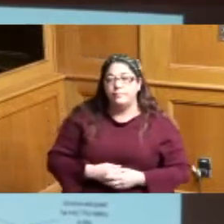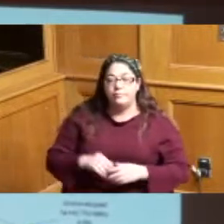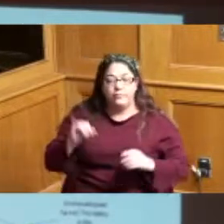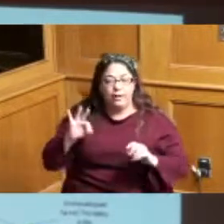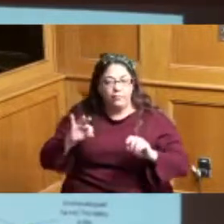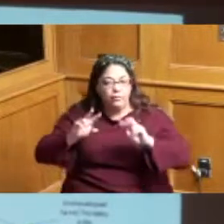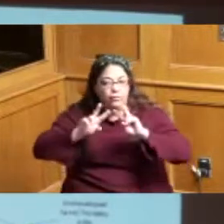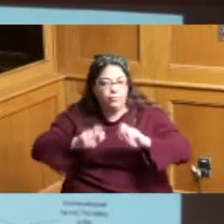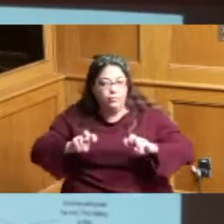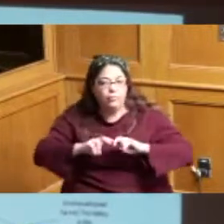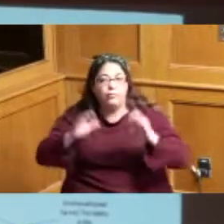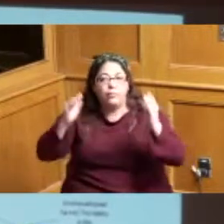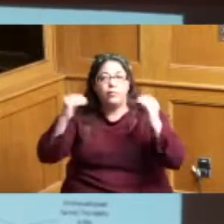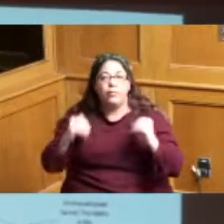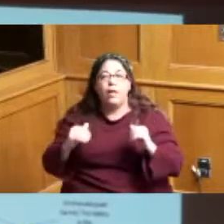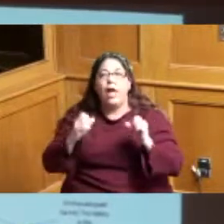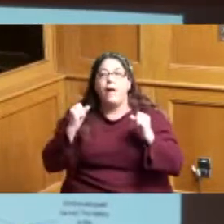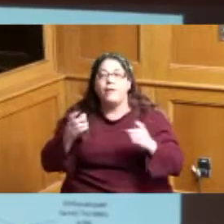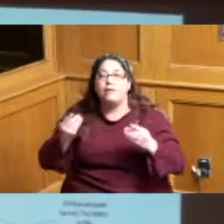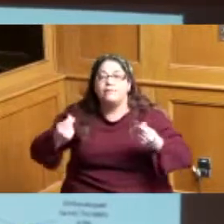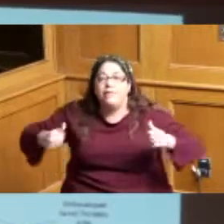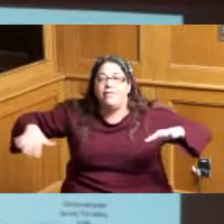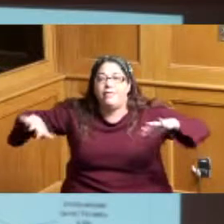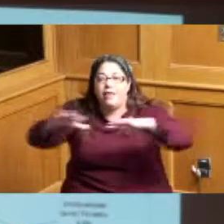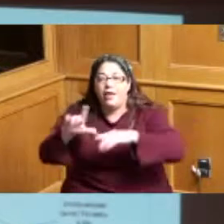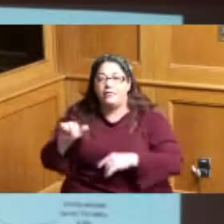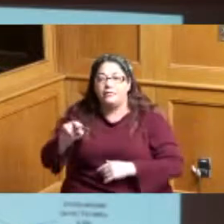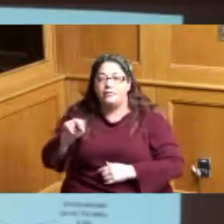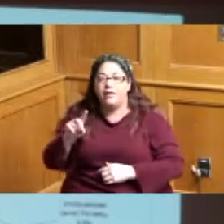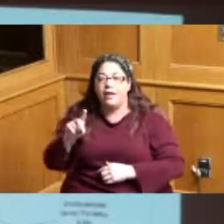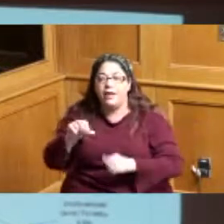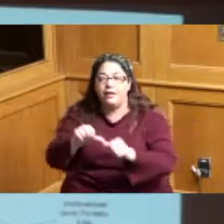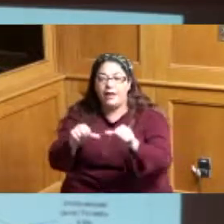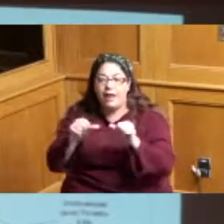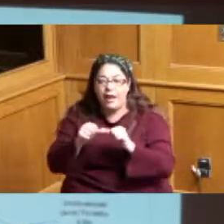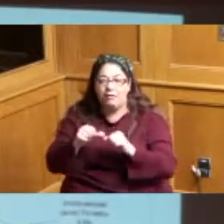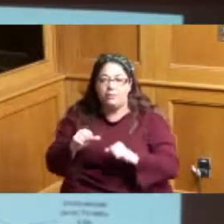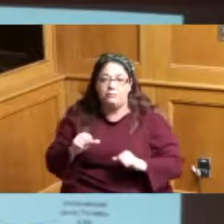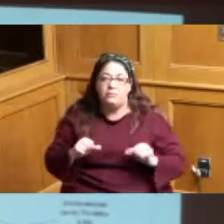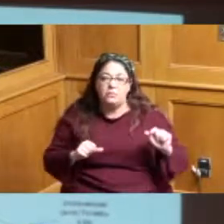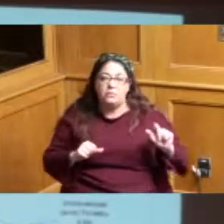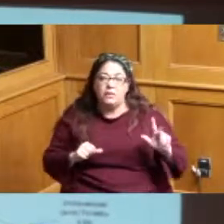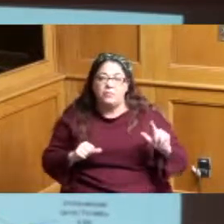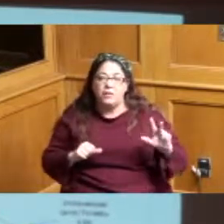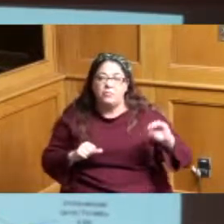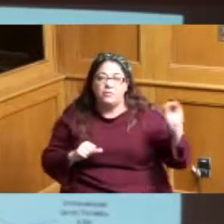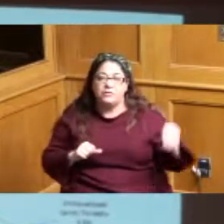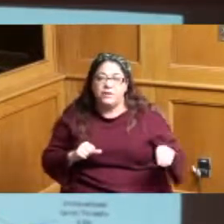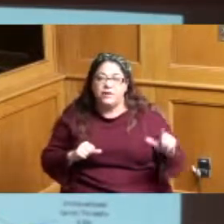the total amount of land area they only have about 43 of the land area you see in that estimated